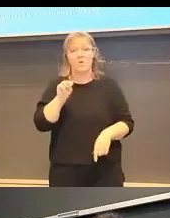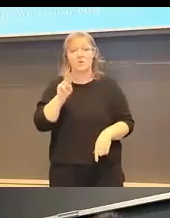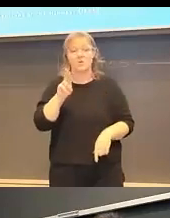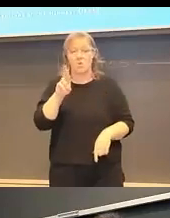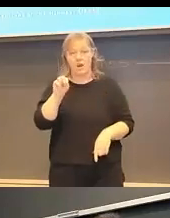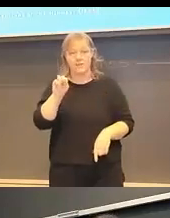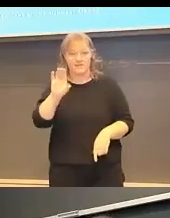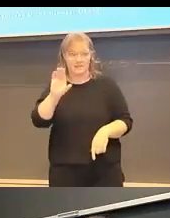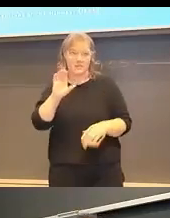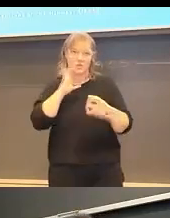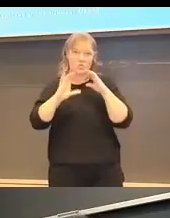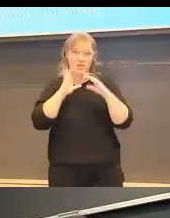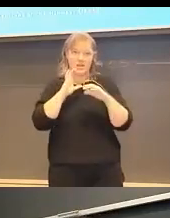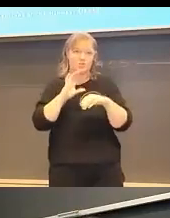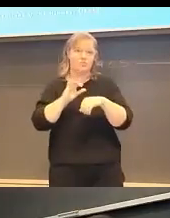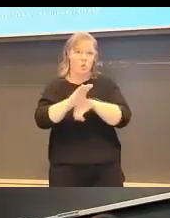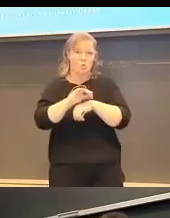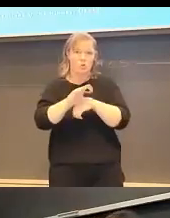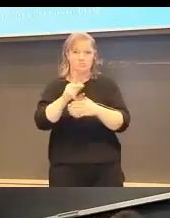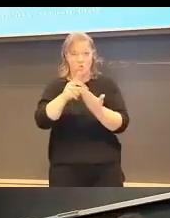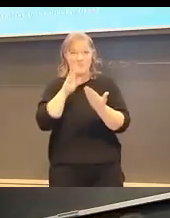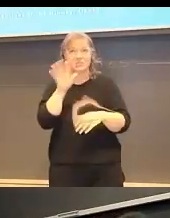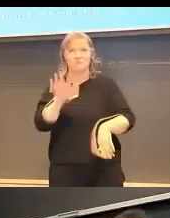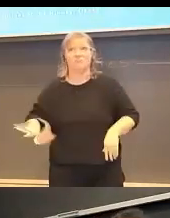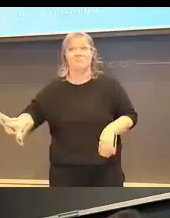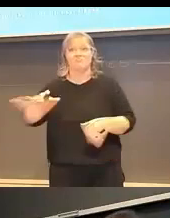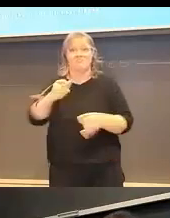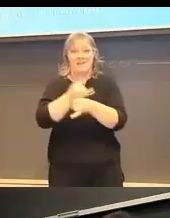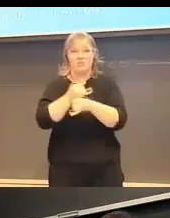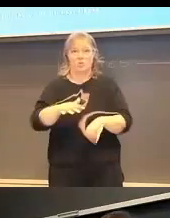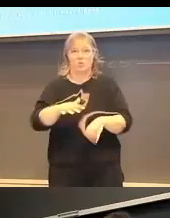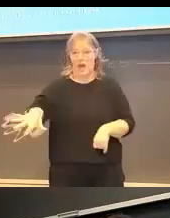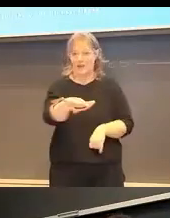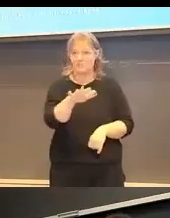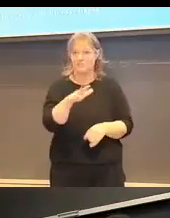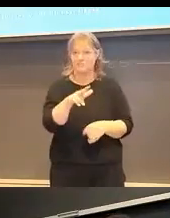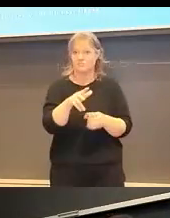here is a large institutional wide initiative as uh Steve has articulated and we'll talk about how